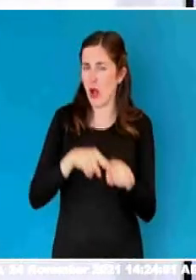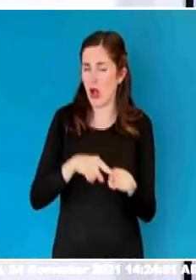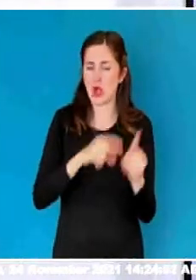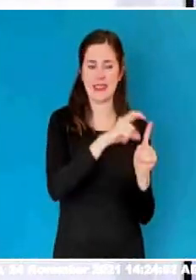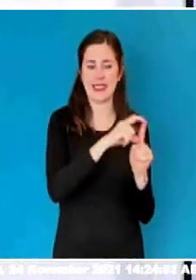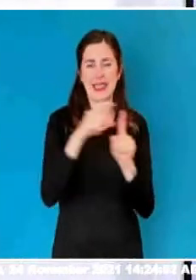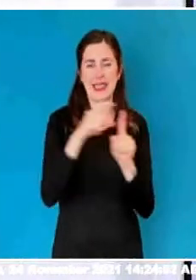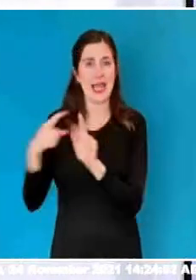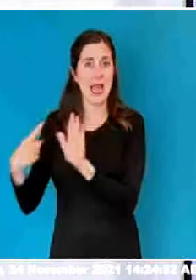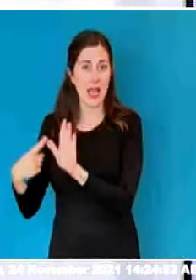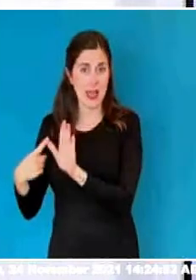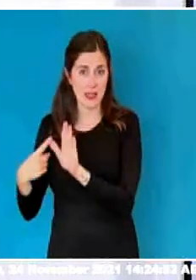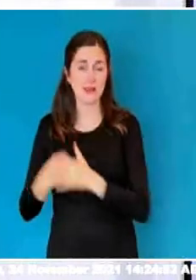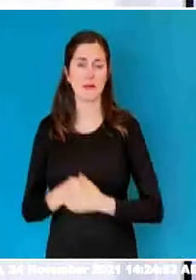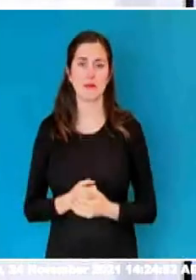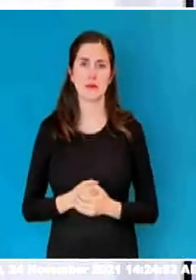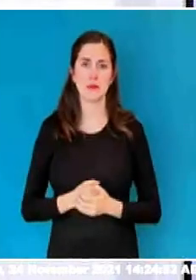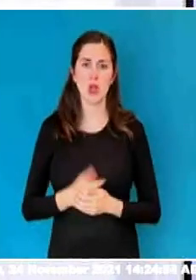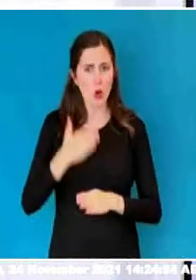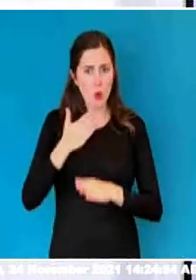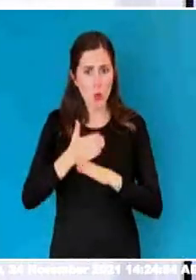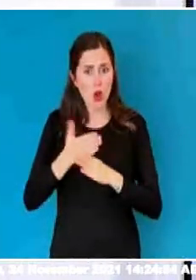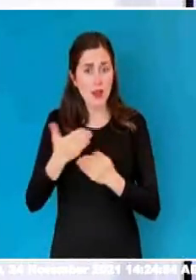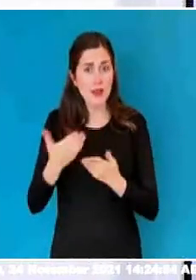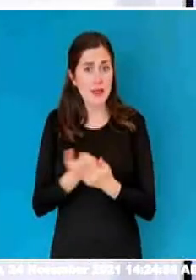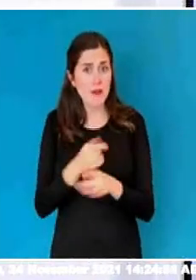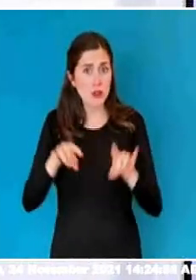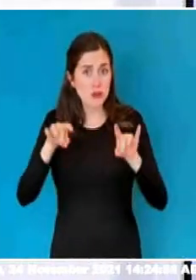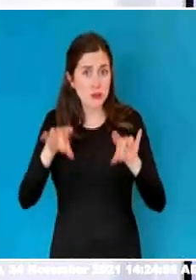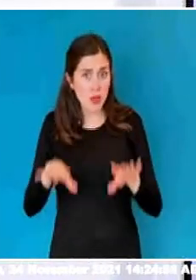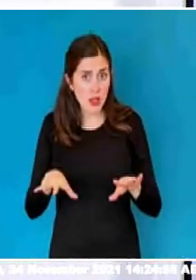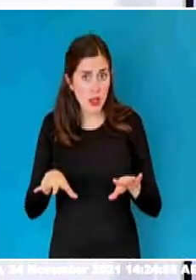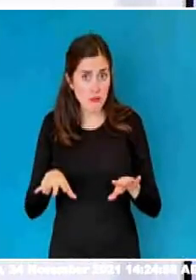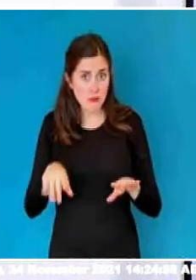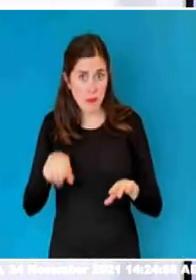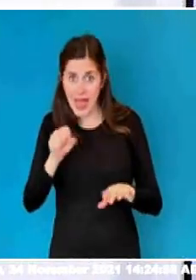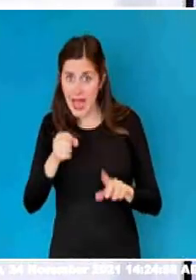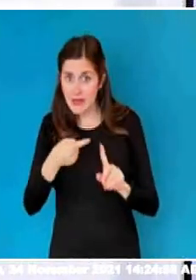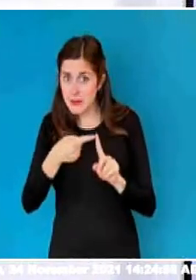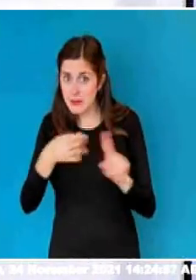So WorkSafe Australia doesn't have any particular responsibilities or statutory